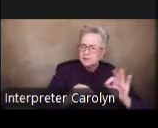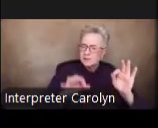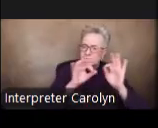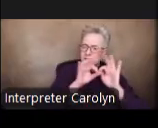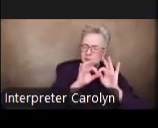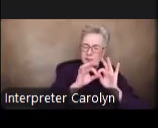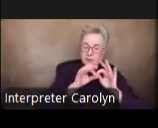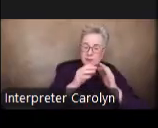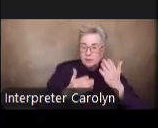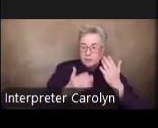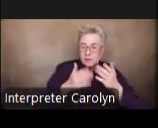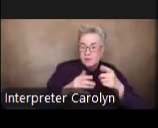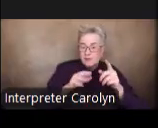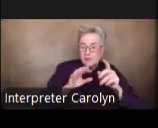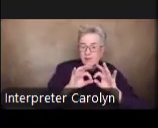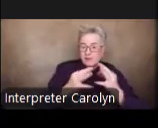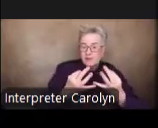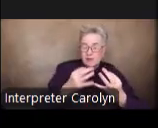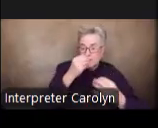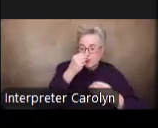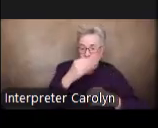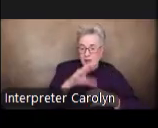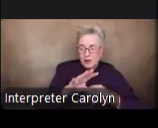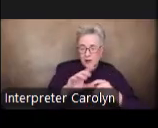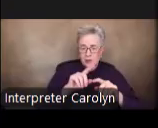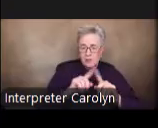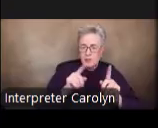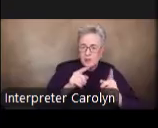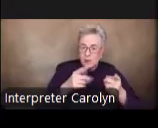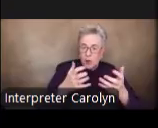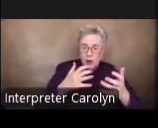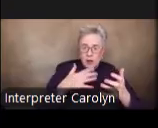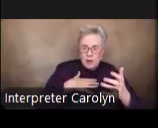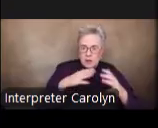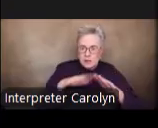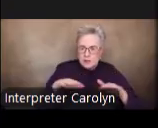not matter to them, and how they can help build at home.